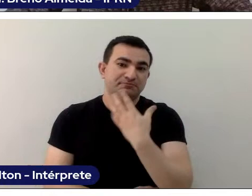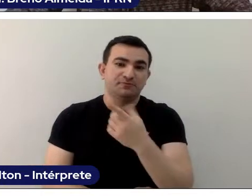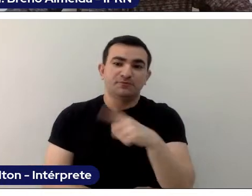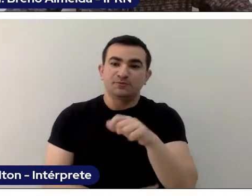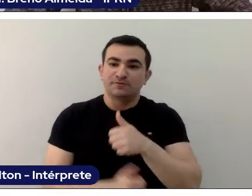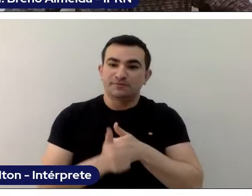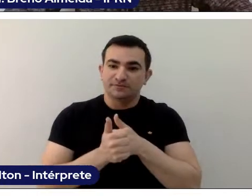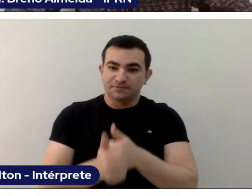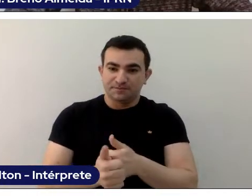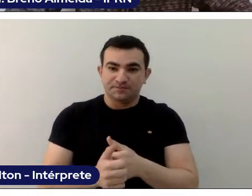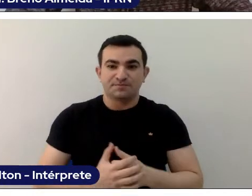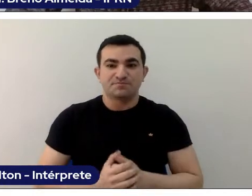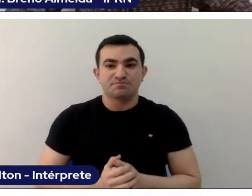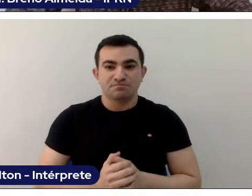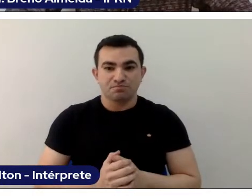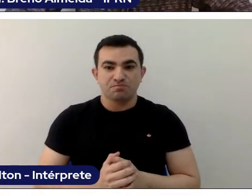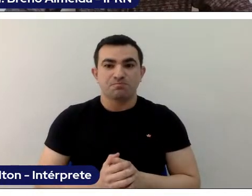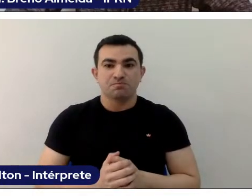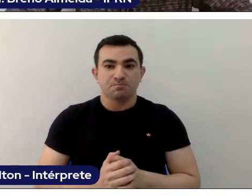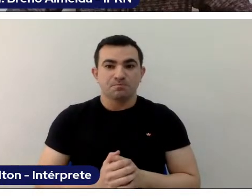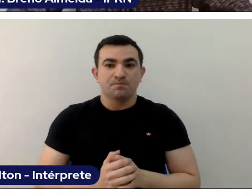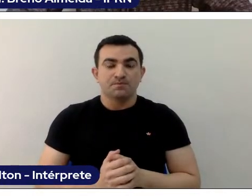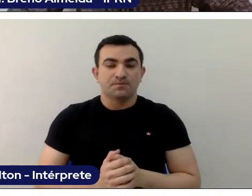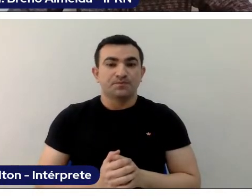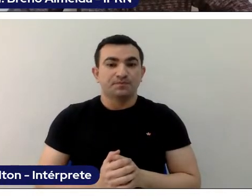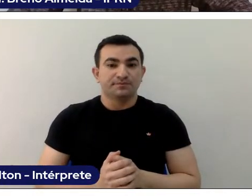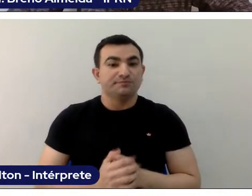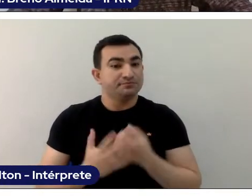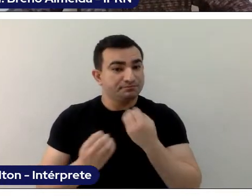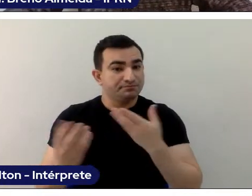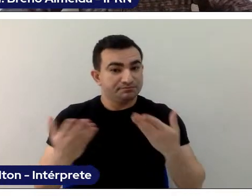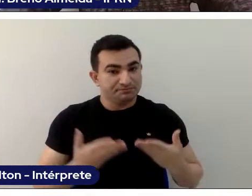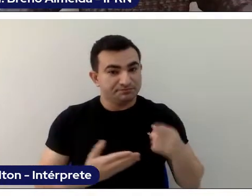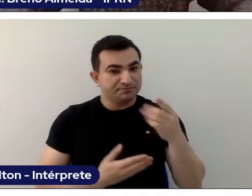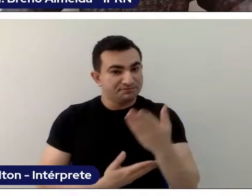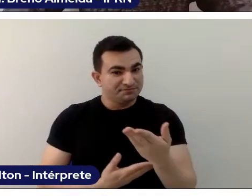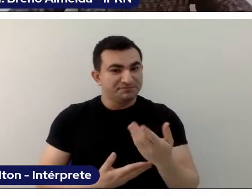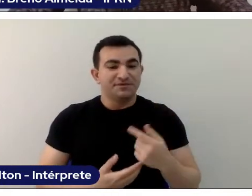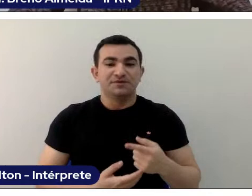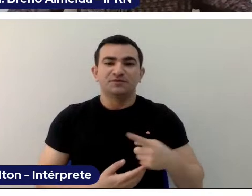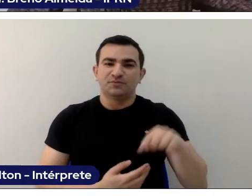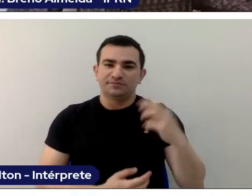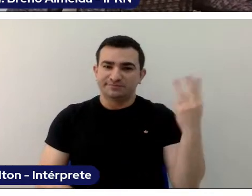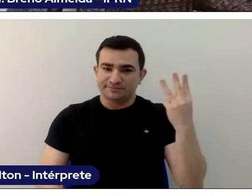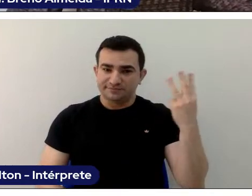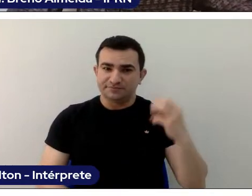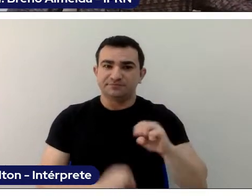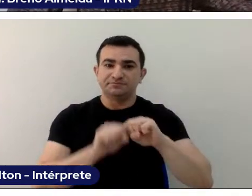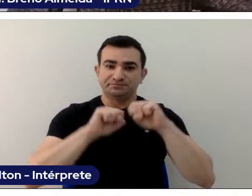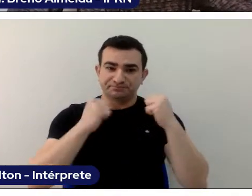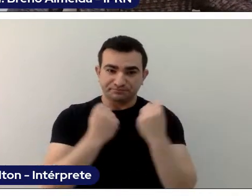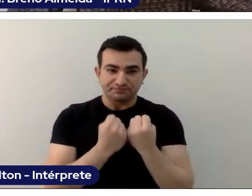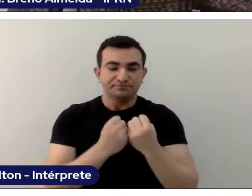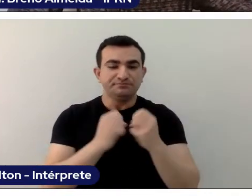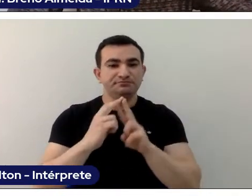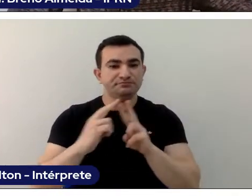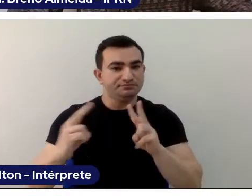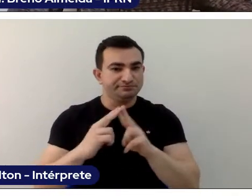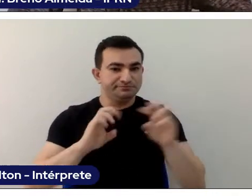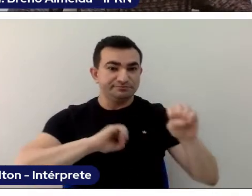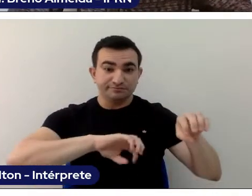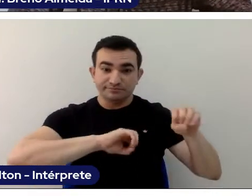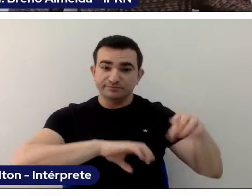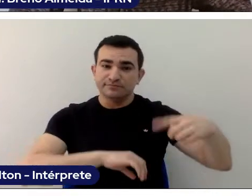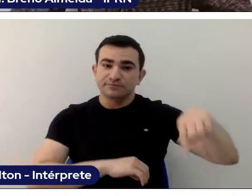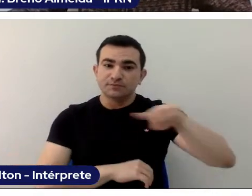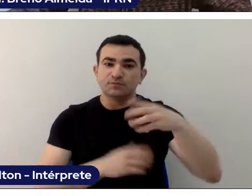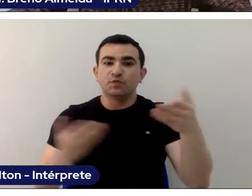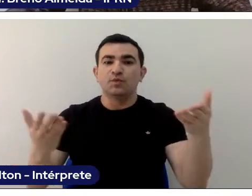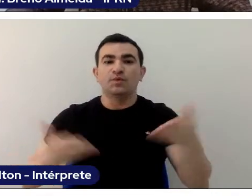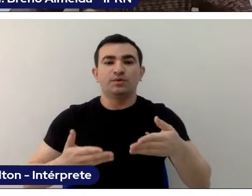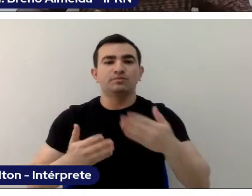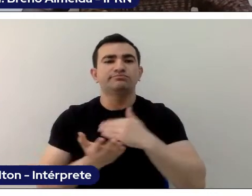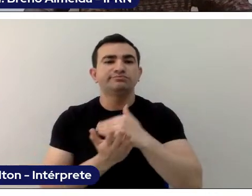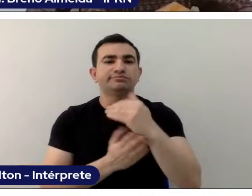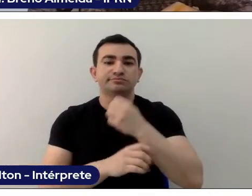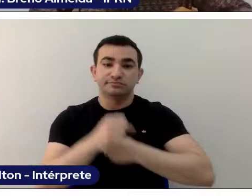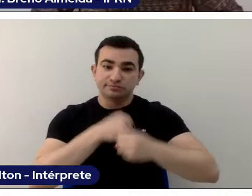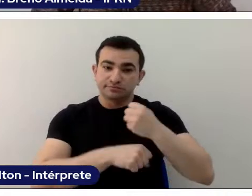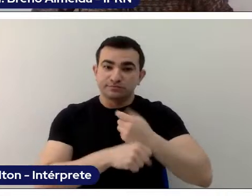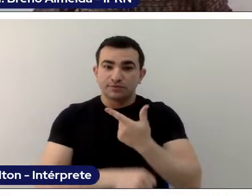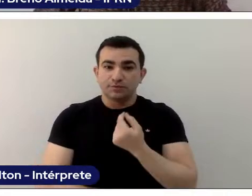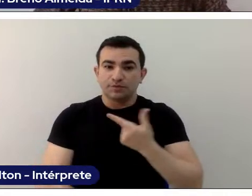Great, so this is our Third Online Education Symposium, that has started in 2020 and is already in its third edition.